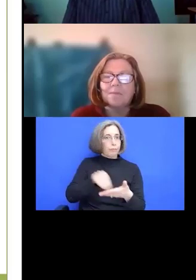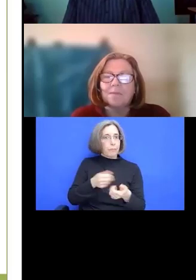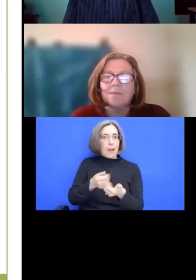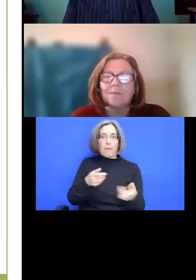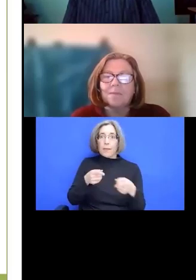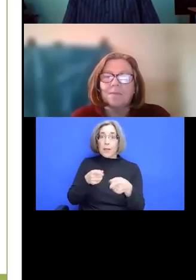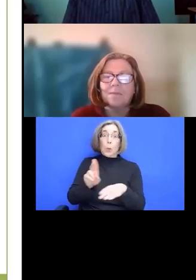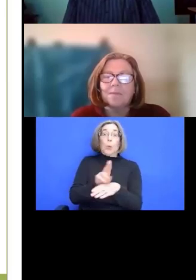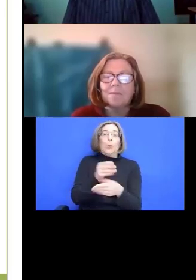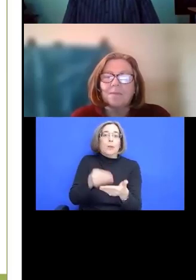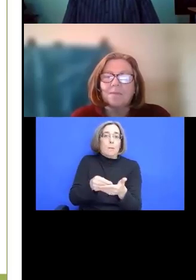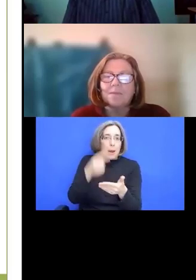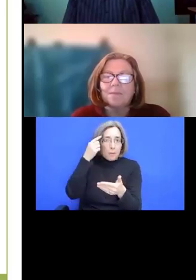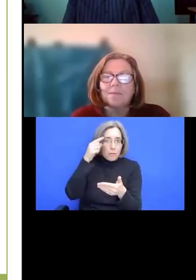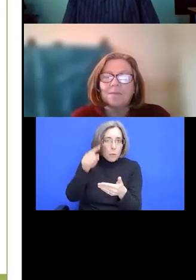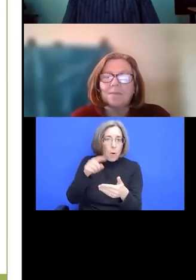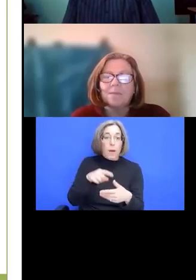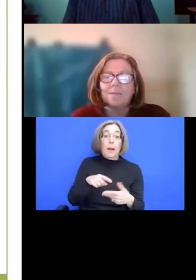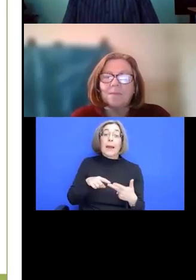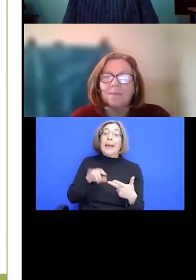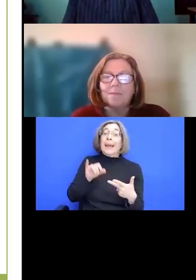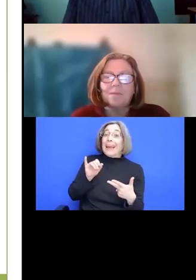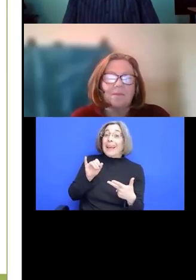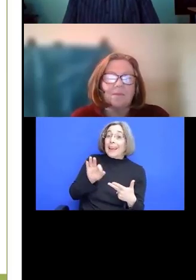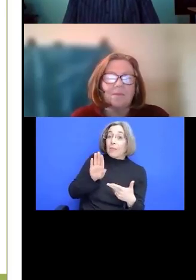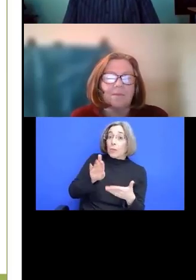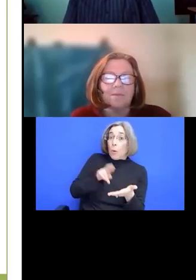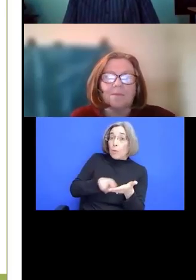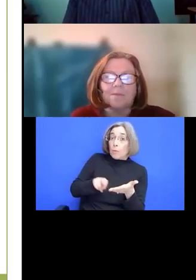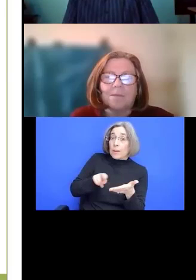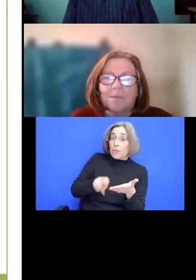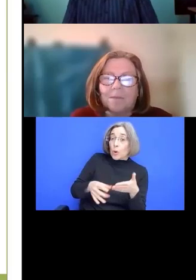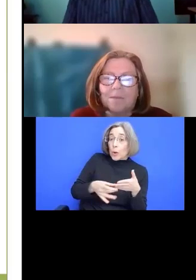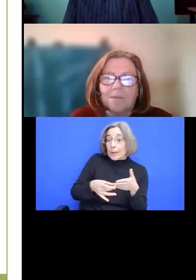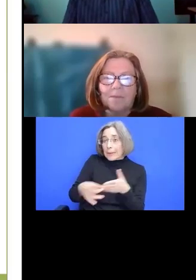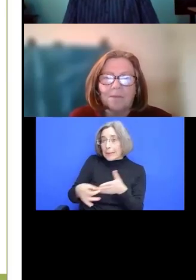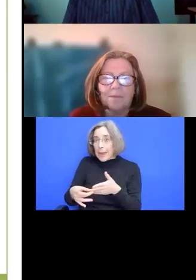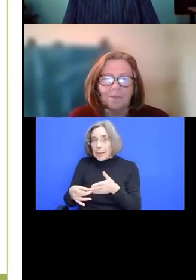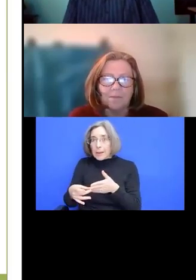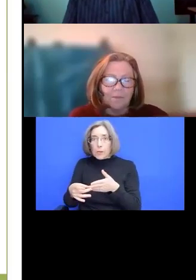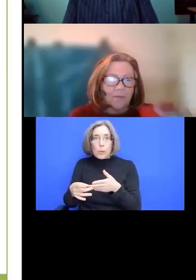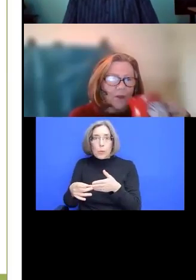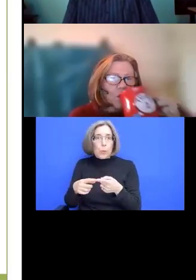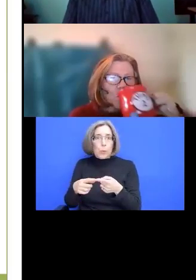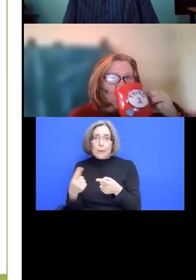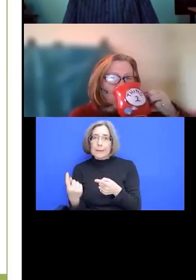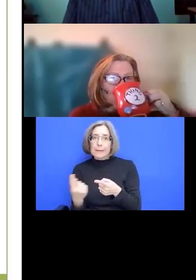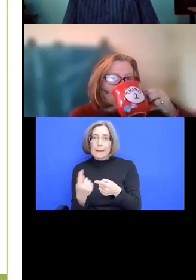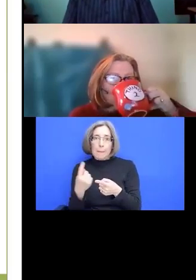and if your research resulted in something that is going to be or has been patented,